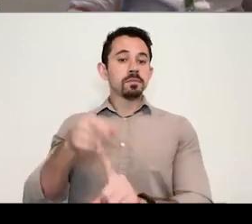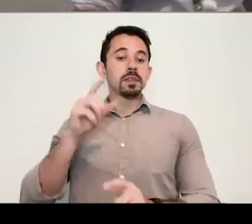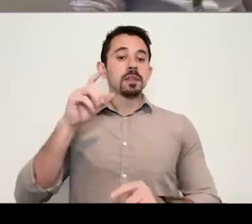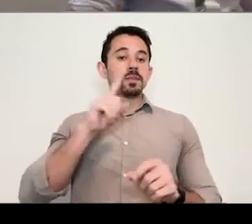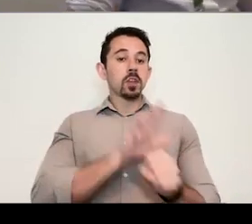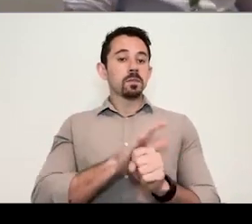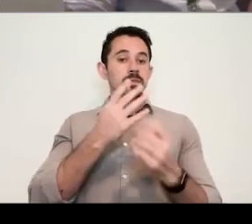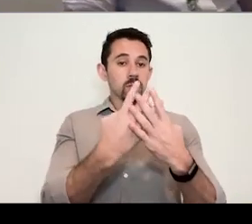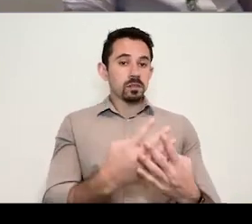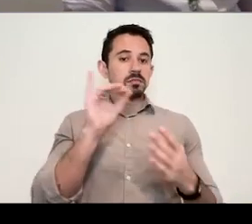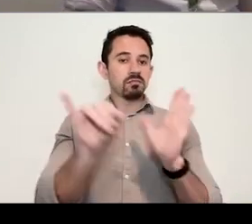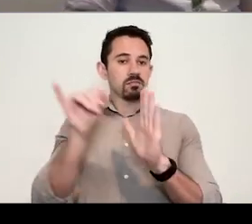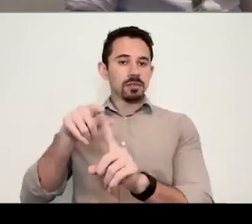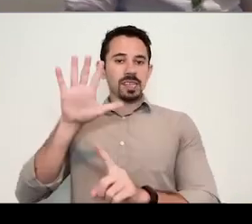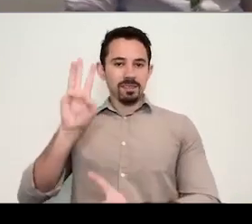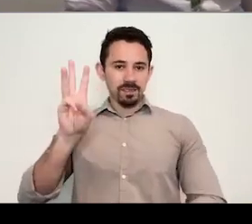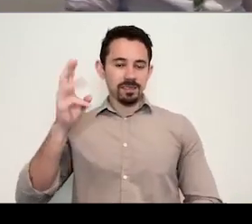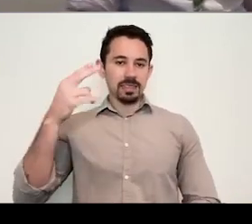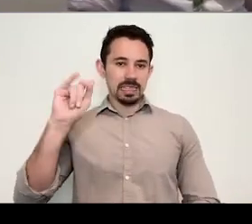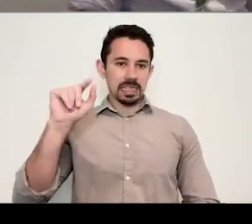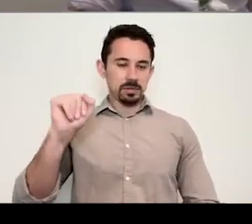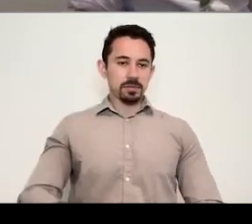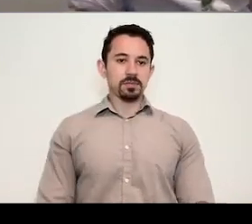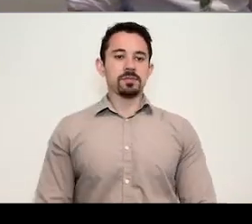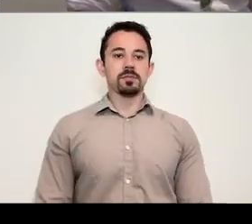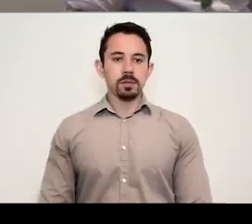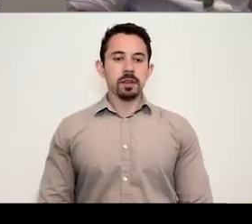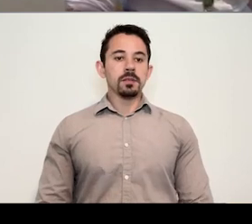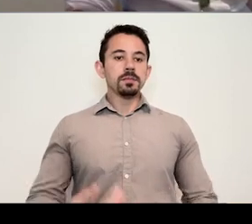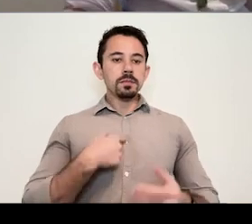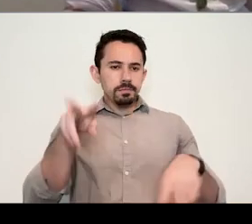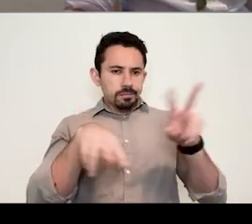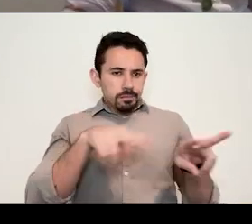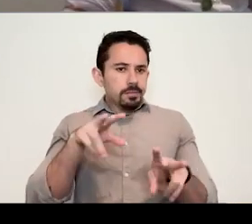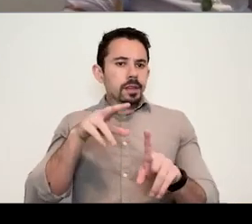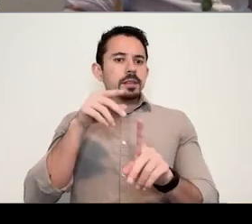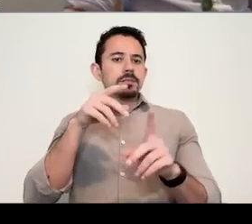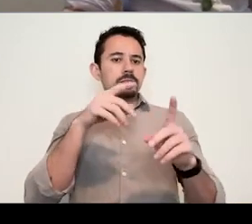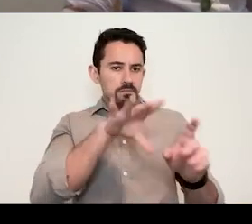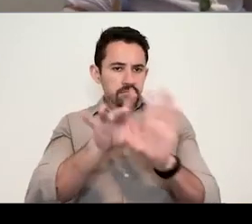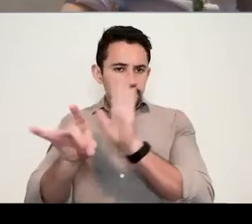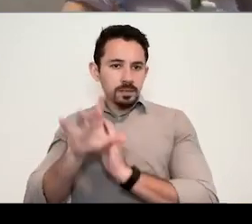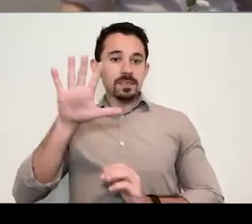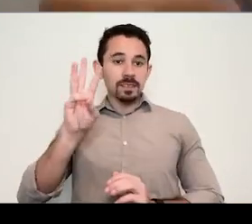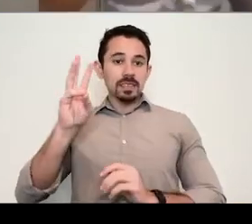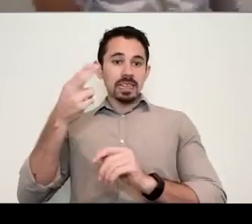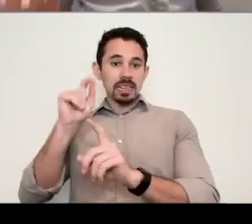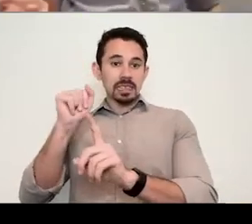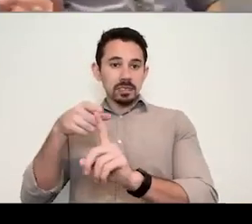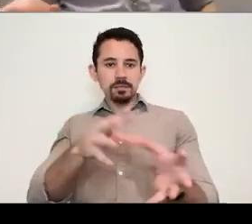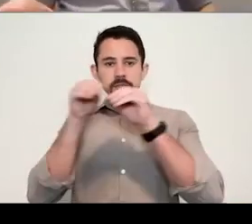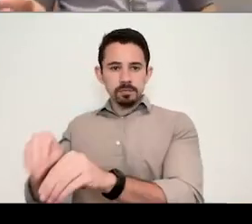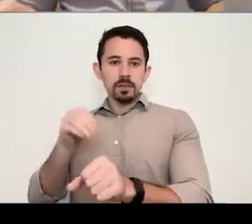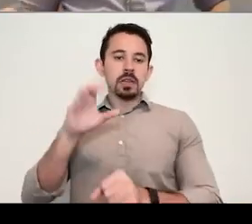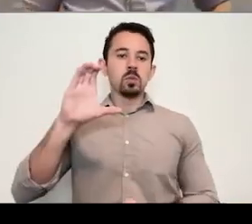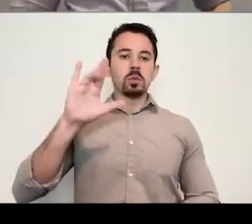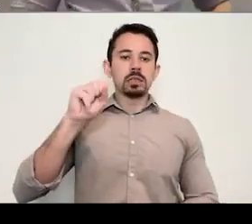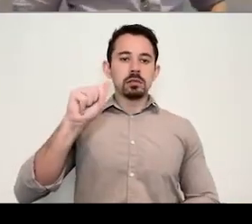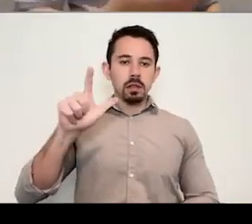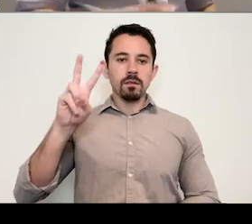Subsequently, a reconfirmation screen identified 56 hits so I took these 56 hits and subjected